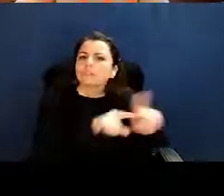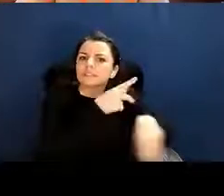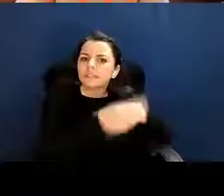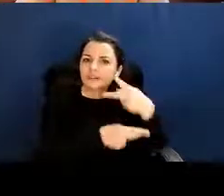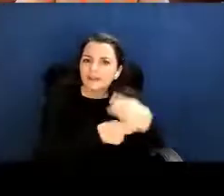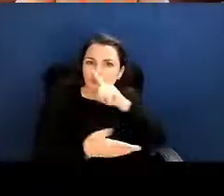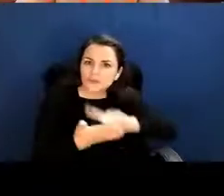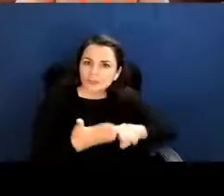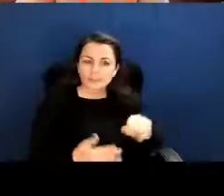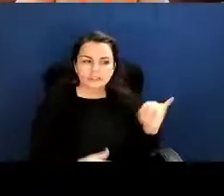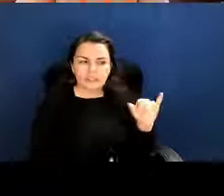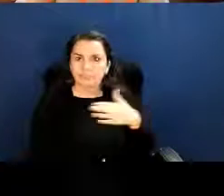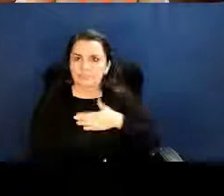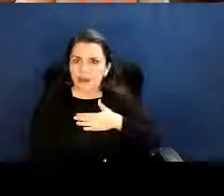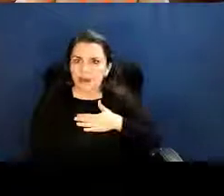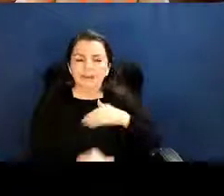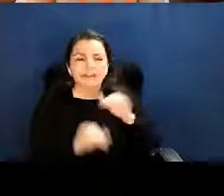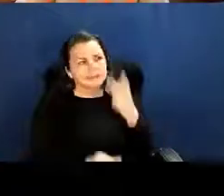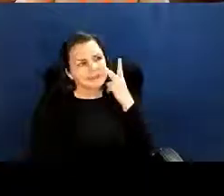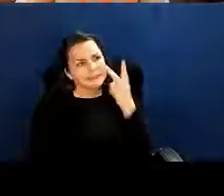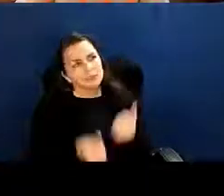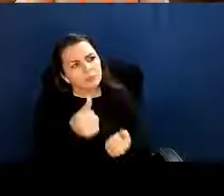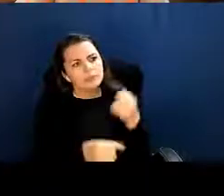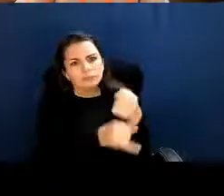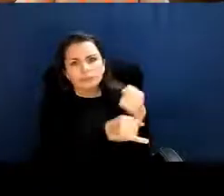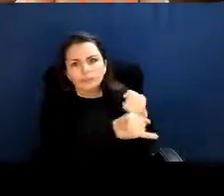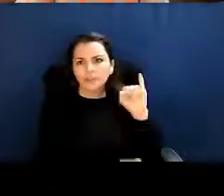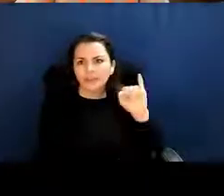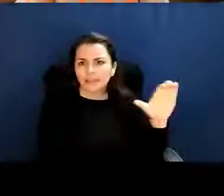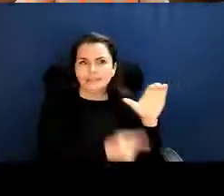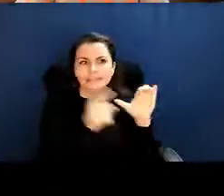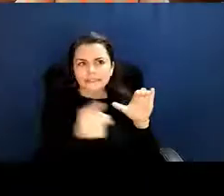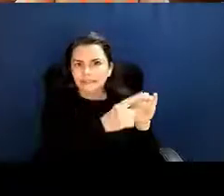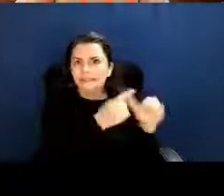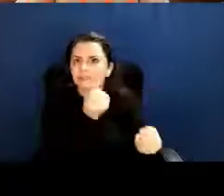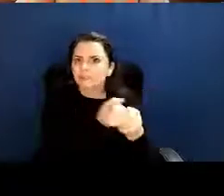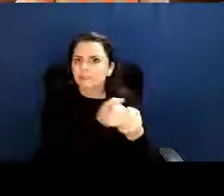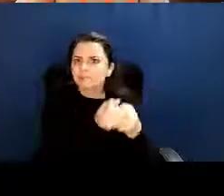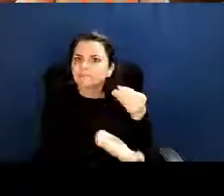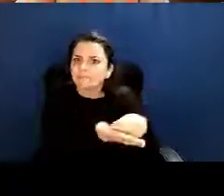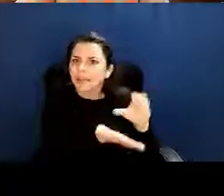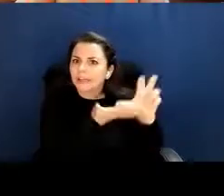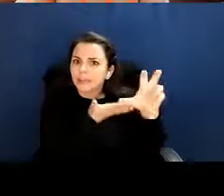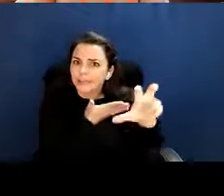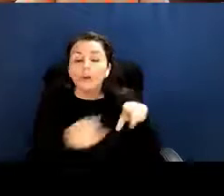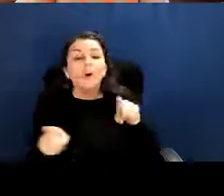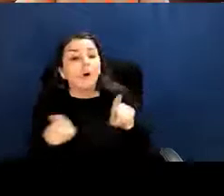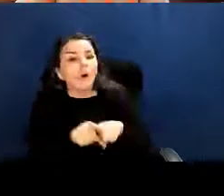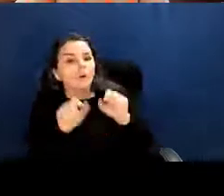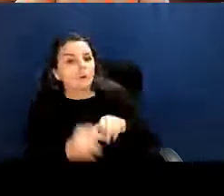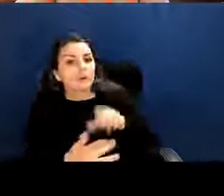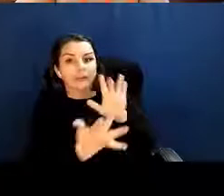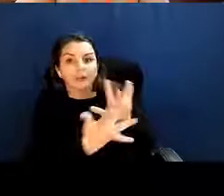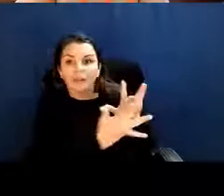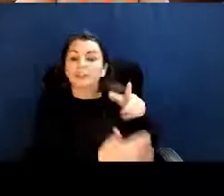and see what institutes have funded it, and you can also reach out to the program officer at the relevant institute.